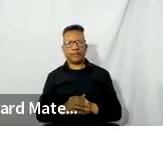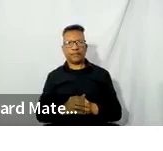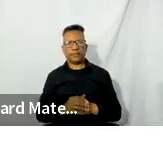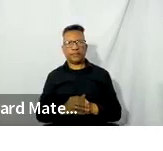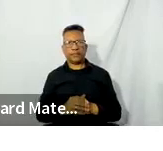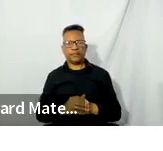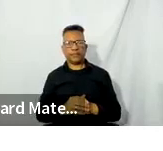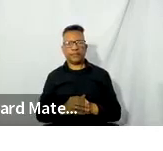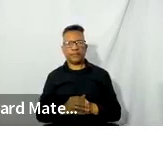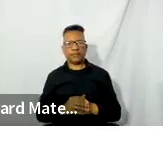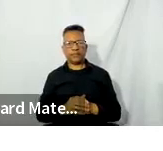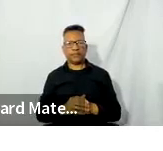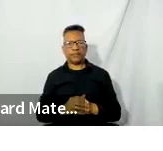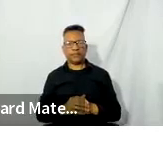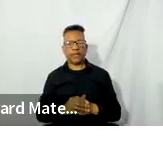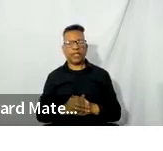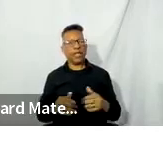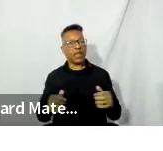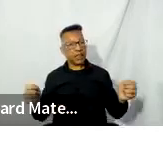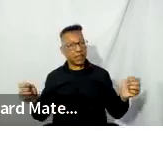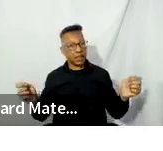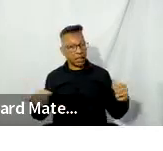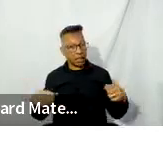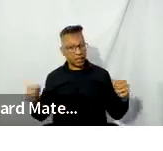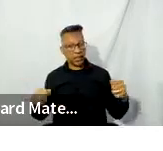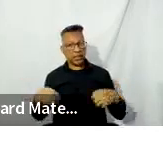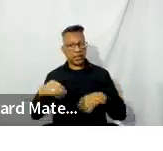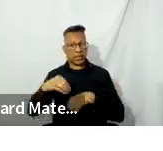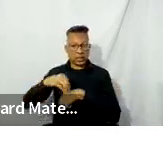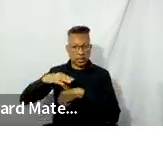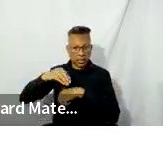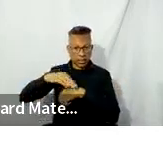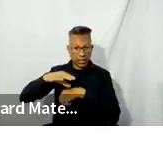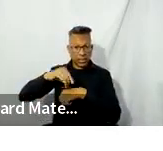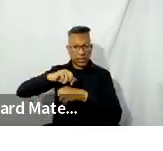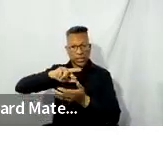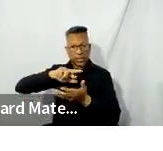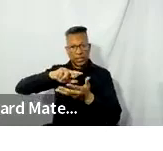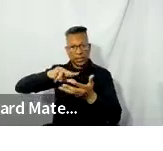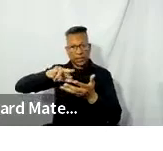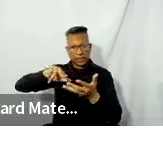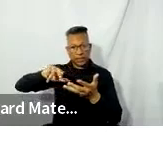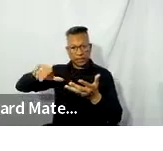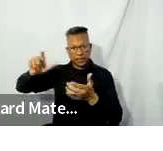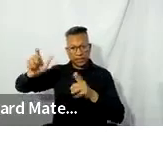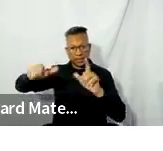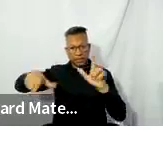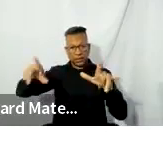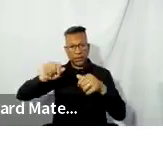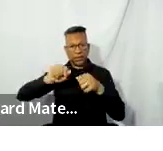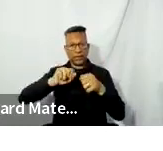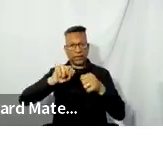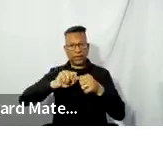s Suggestion a number Suggestion a number of Suggestion a number of things Suggestion a number of things.